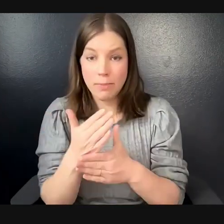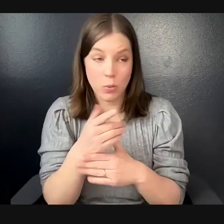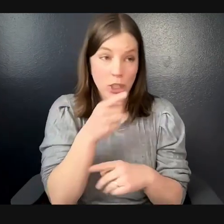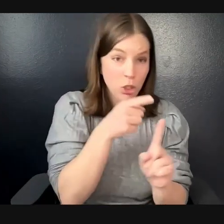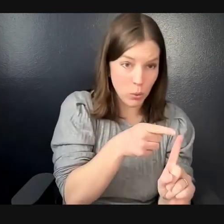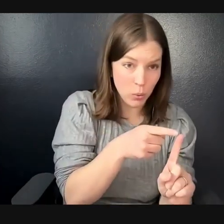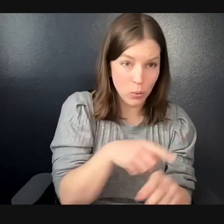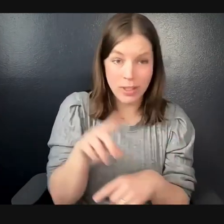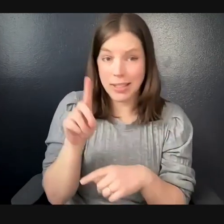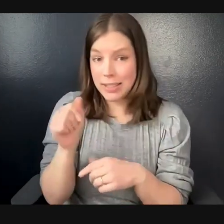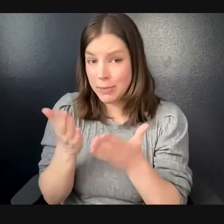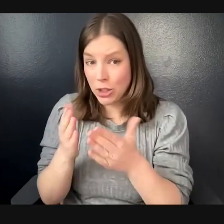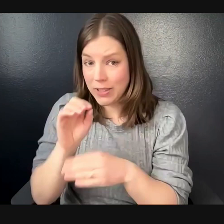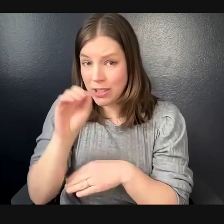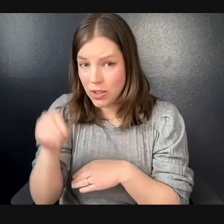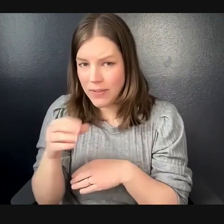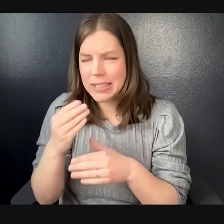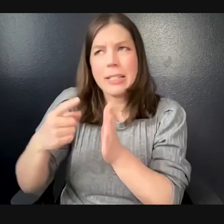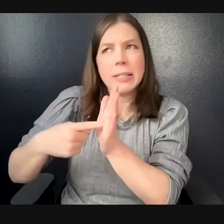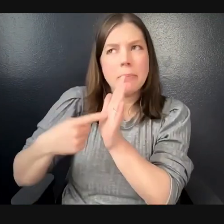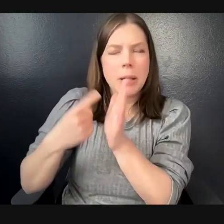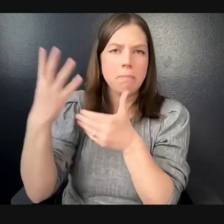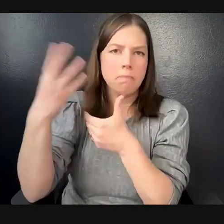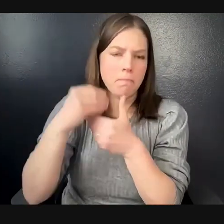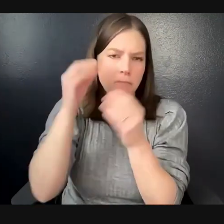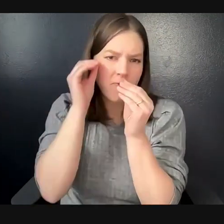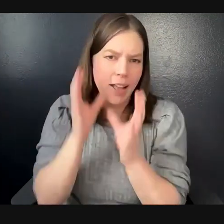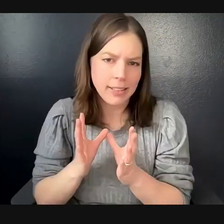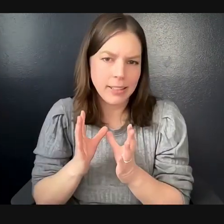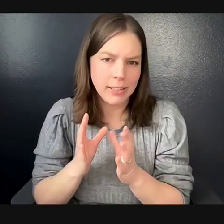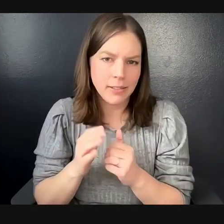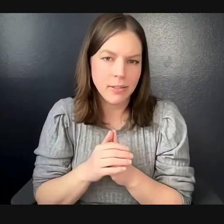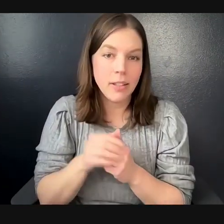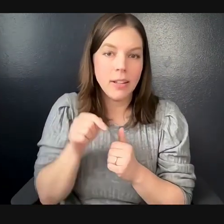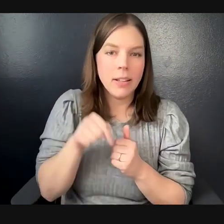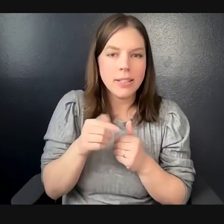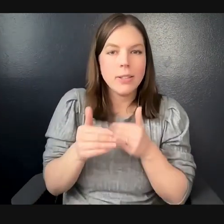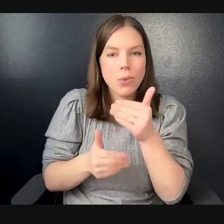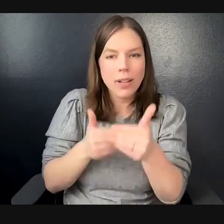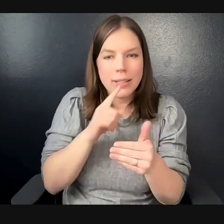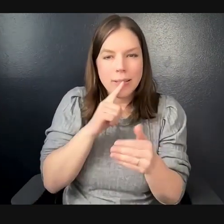between you and the Disability Services Office. Sometimes faculty can be involved in that process as well.